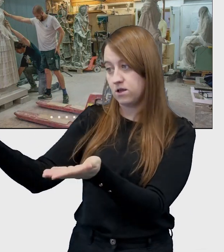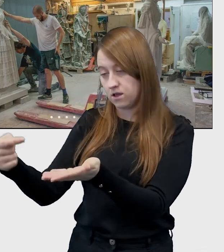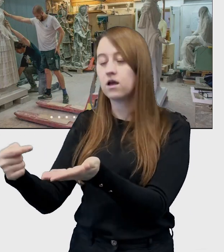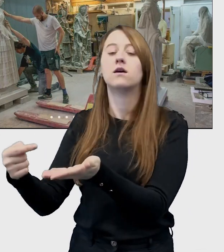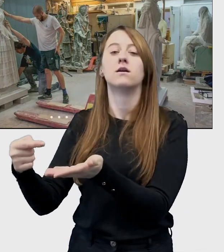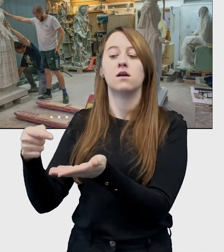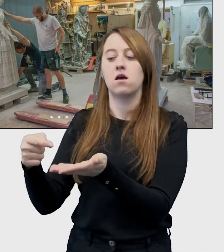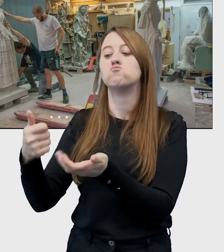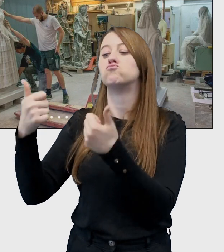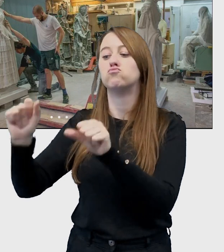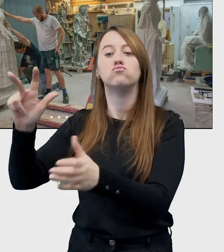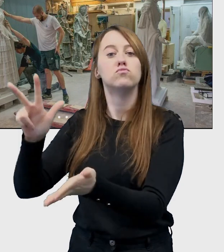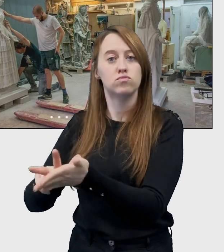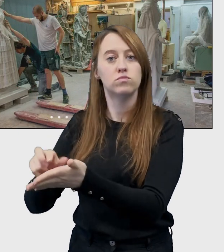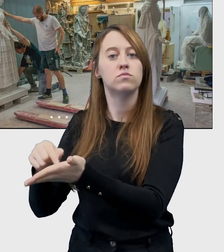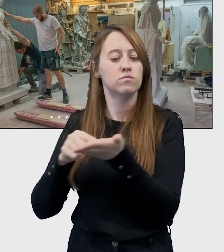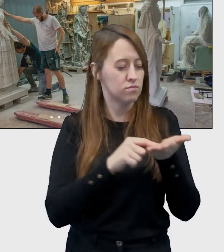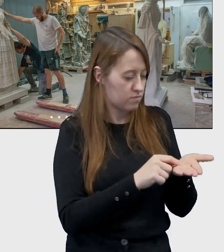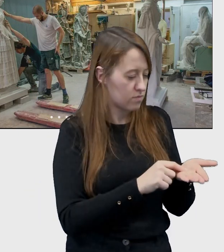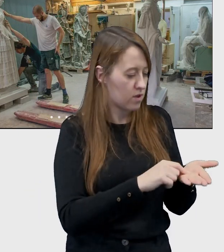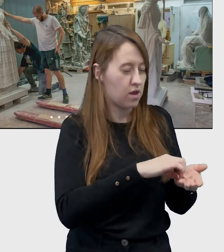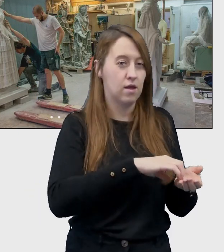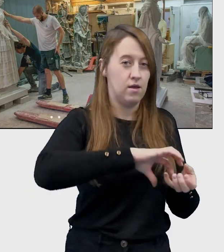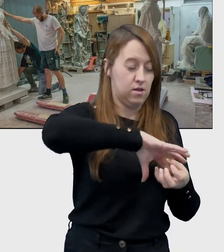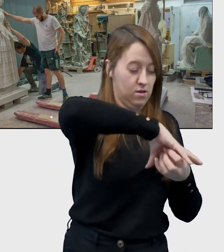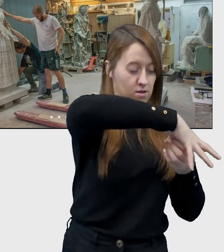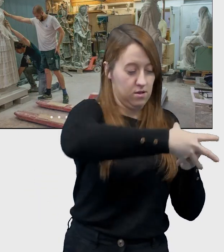into marble, because clay, while it's lovely and malleable, needs